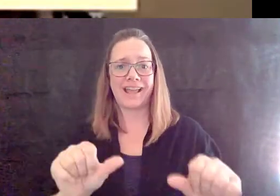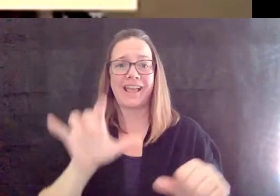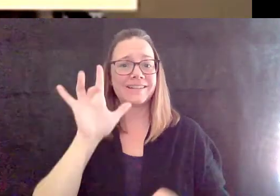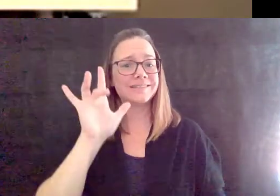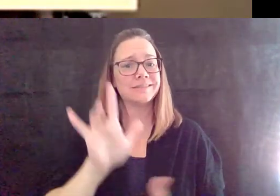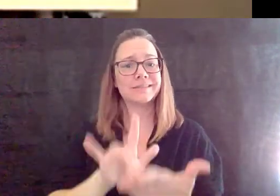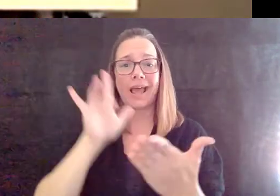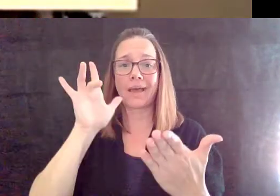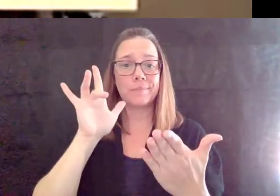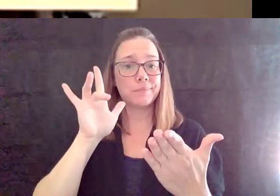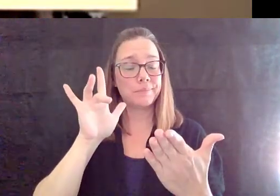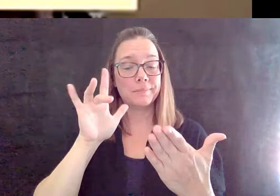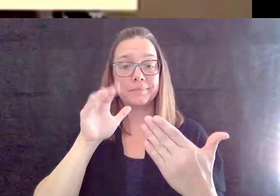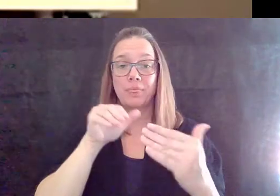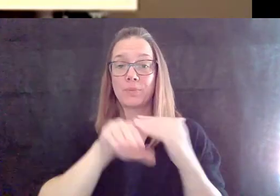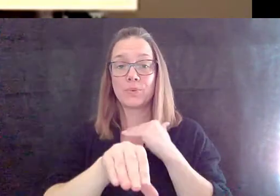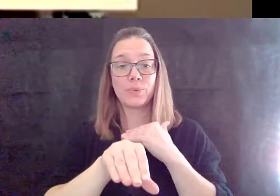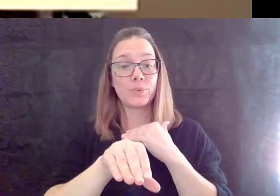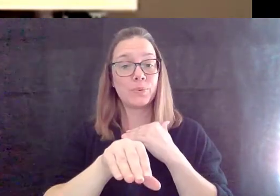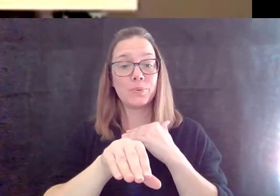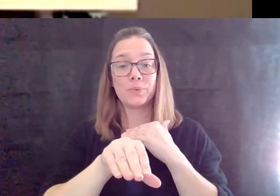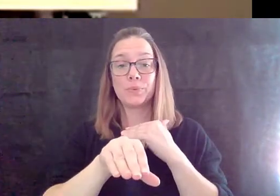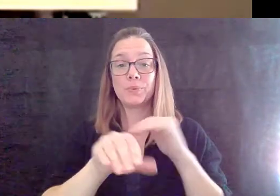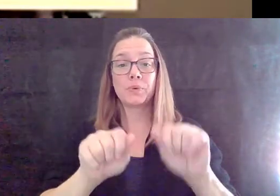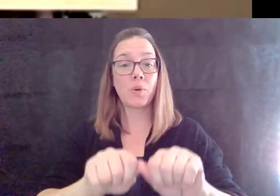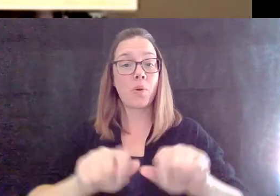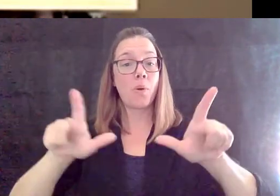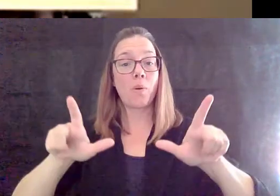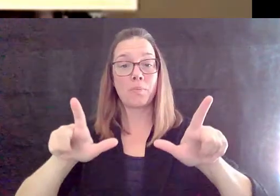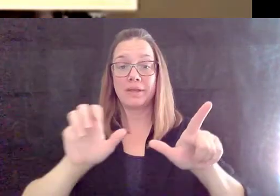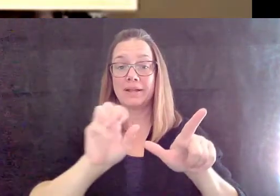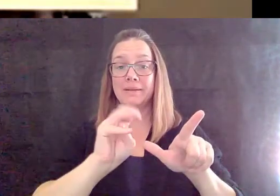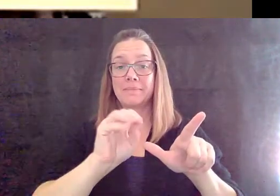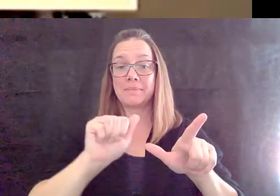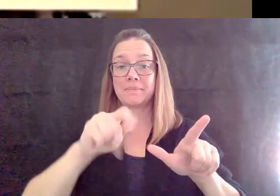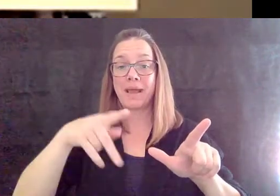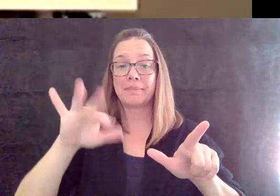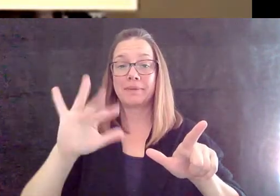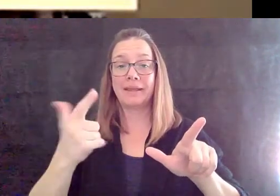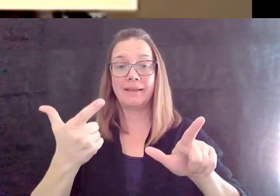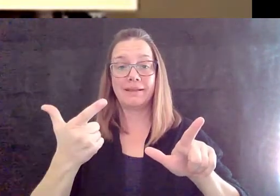can just tap through and open their own mapping application